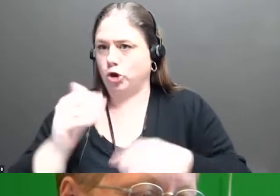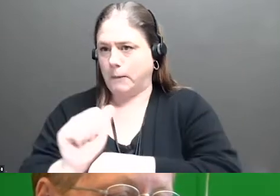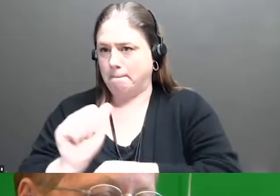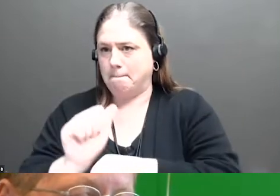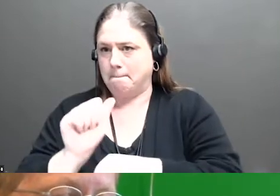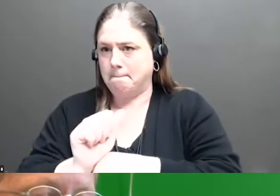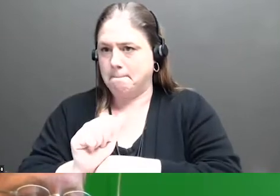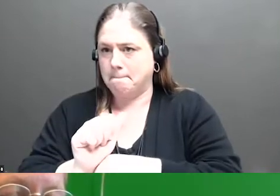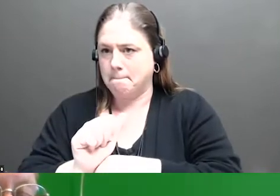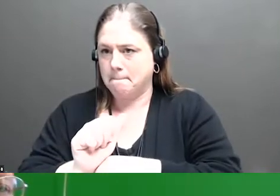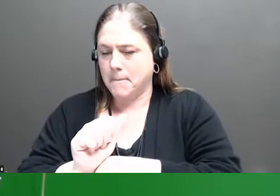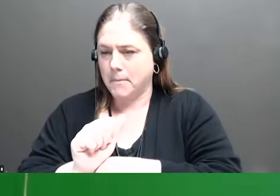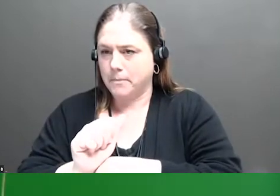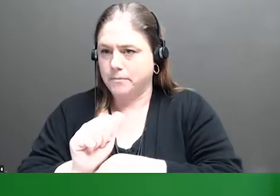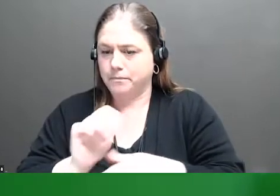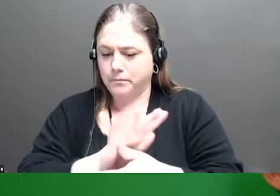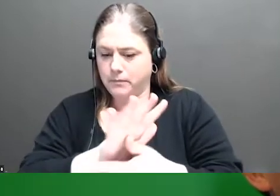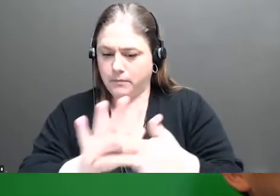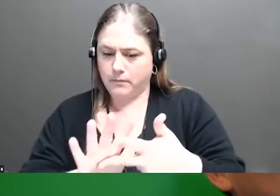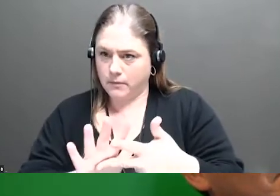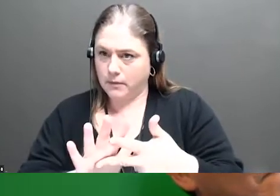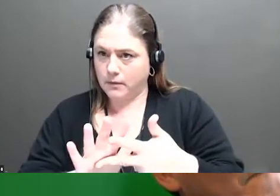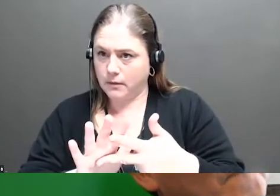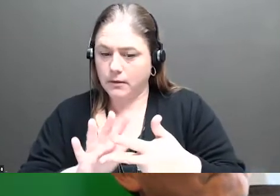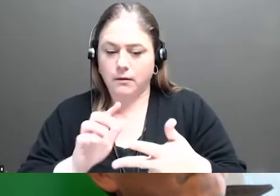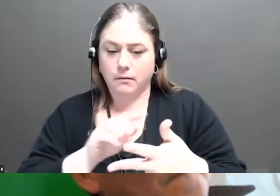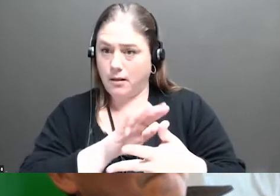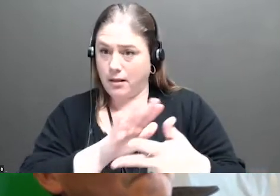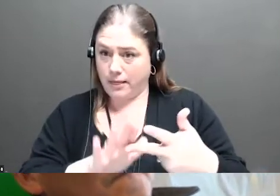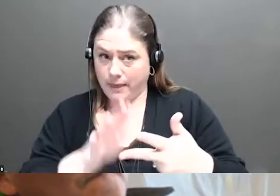So based on that information we gathered from job seekers with disabilities,